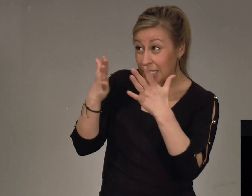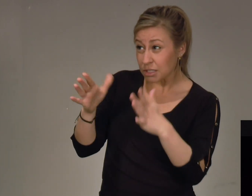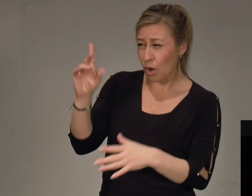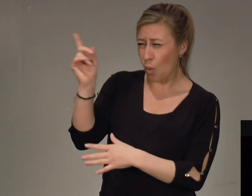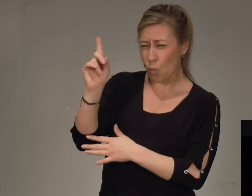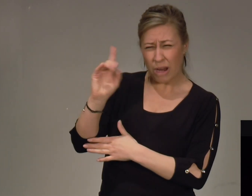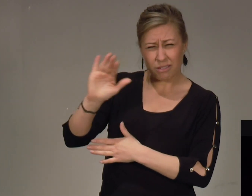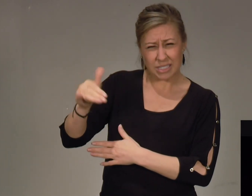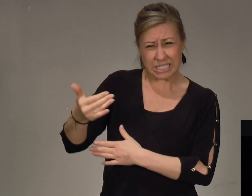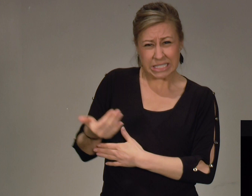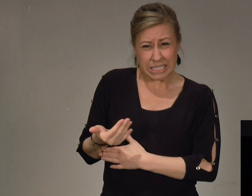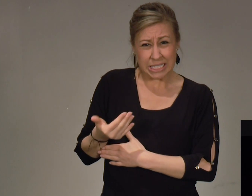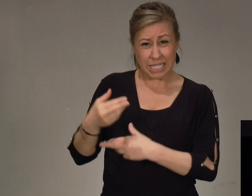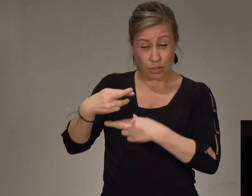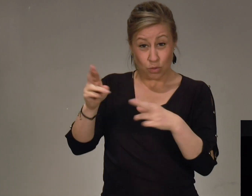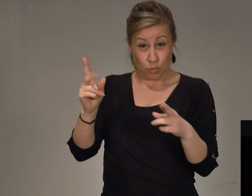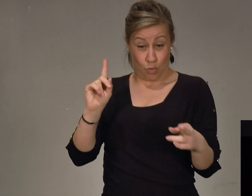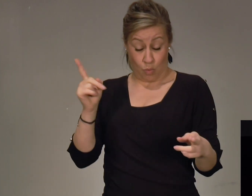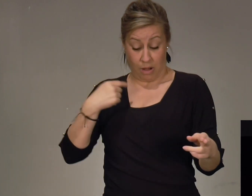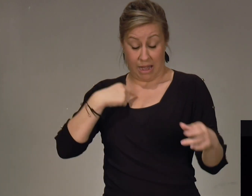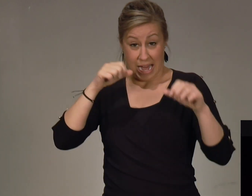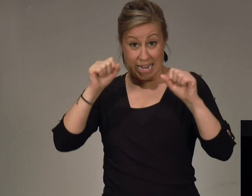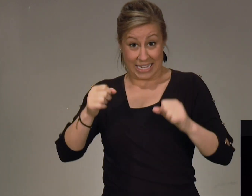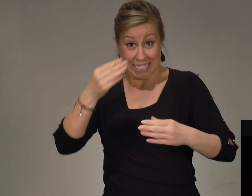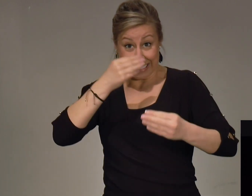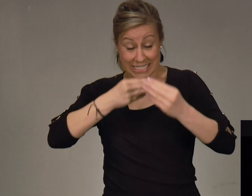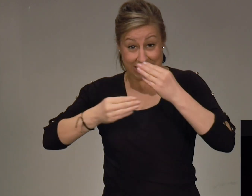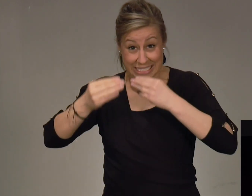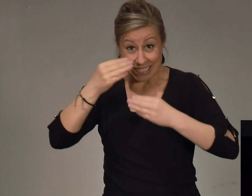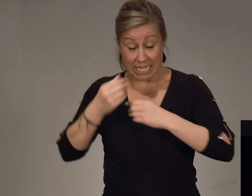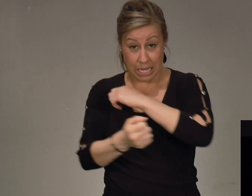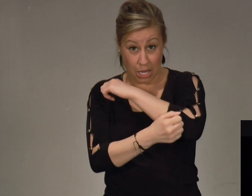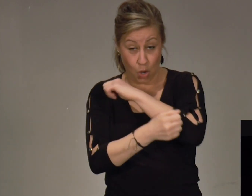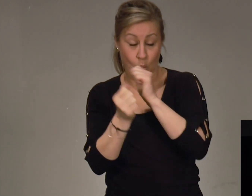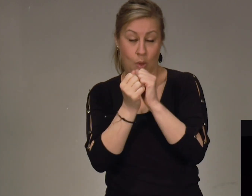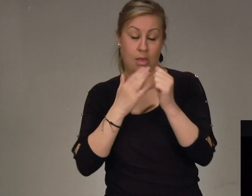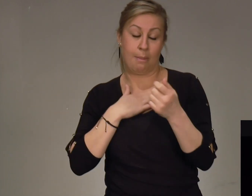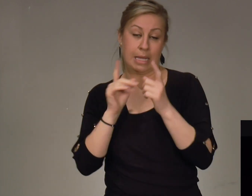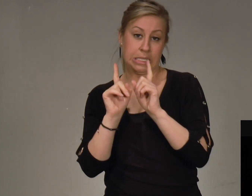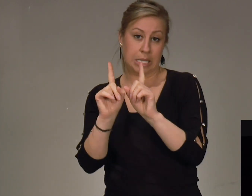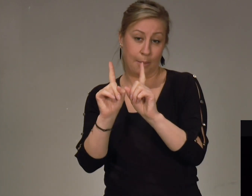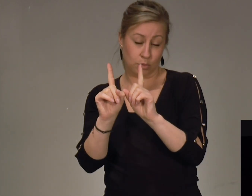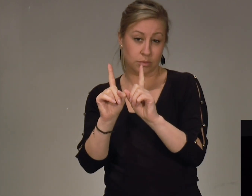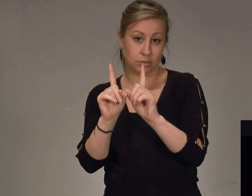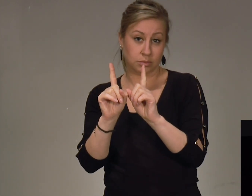where I may eat the Passover with my disciples?' He will show you a large upper